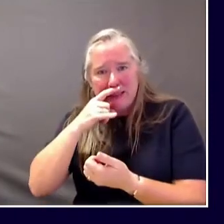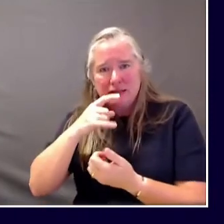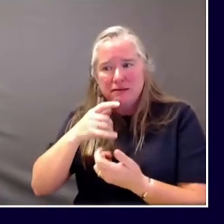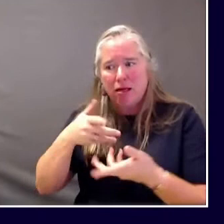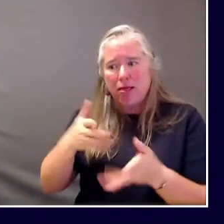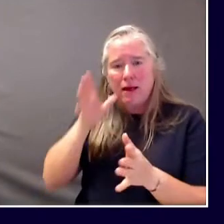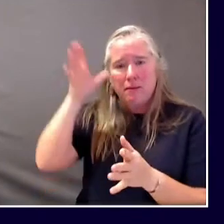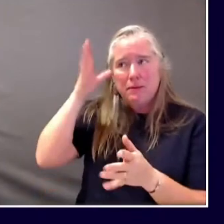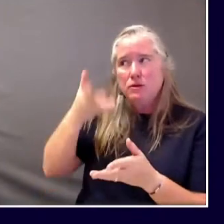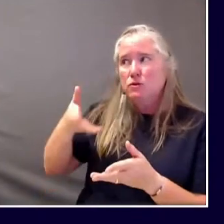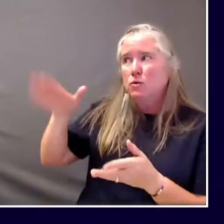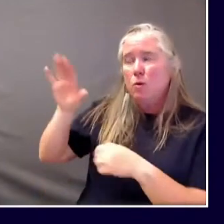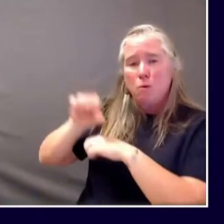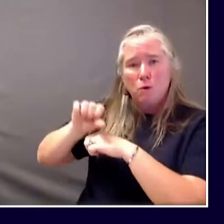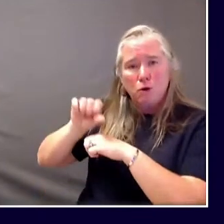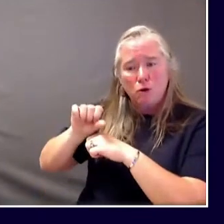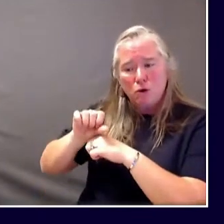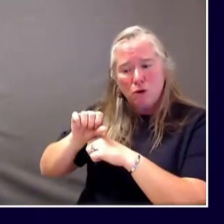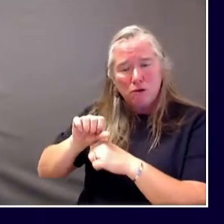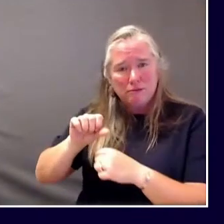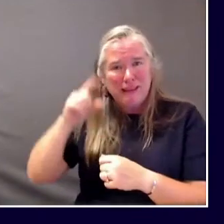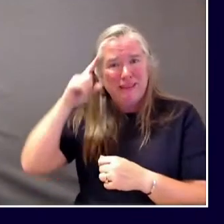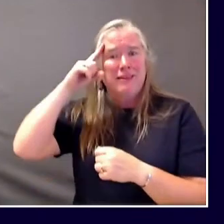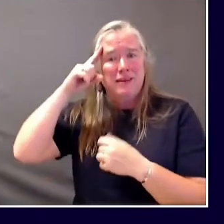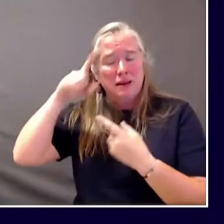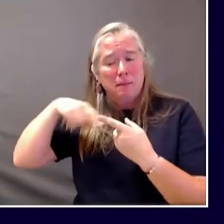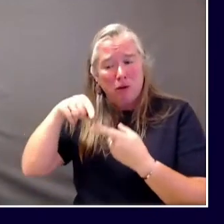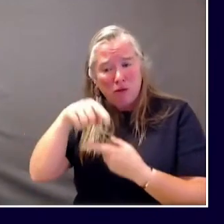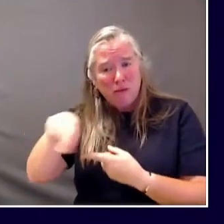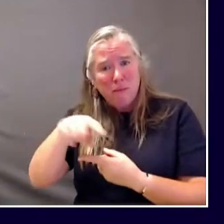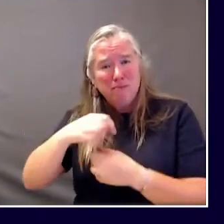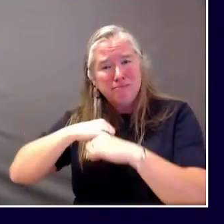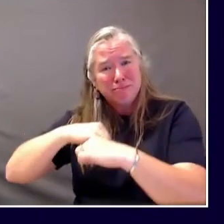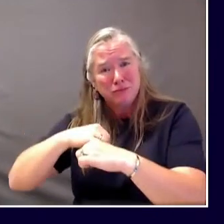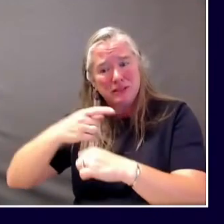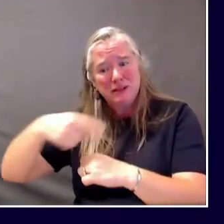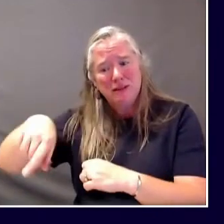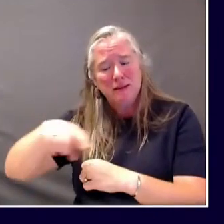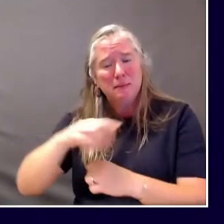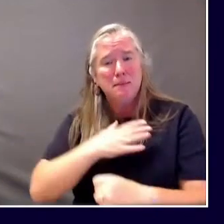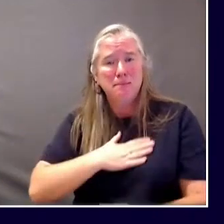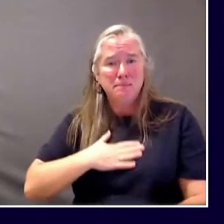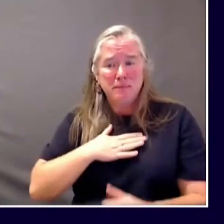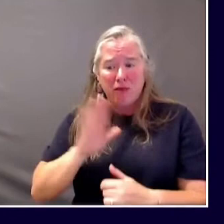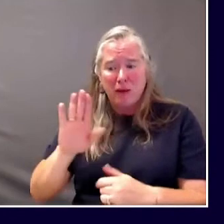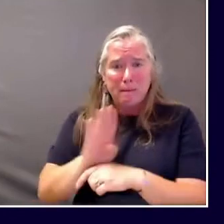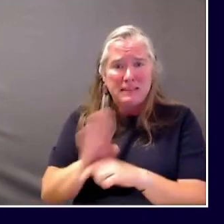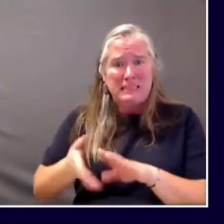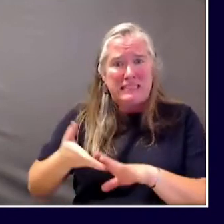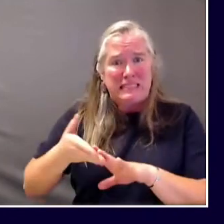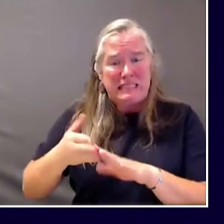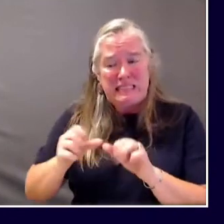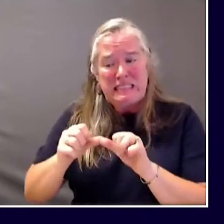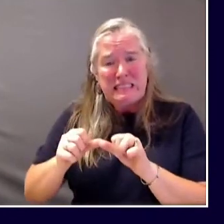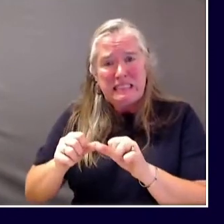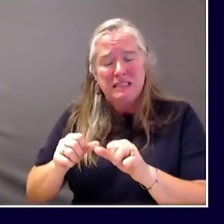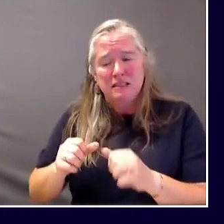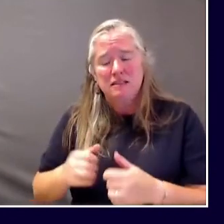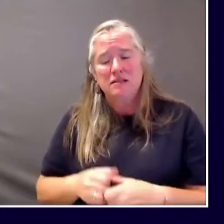to be able to work we'll keep our businesses